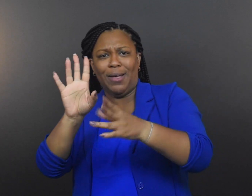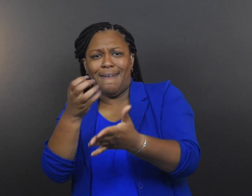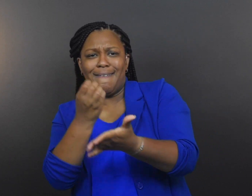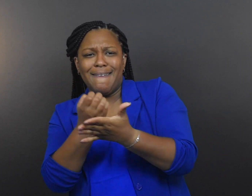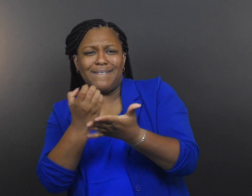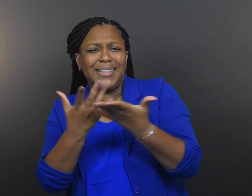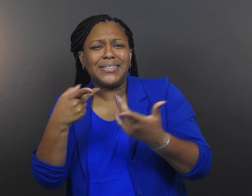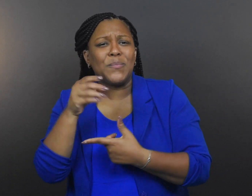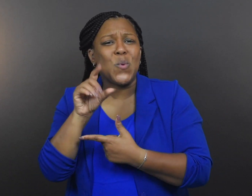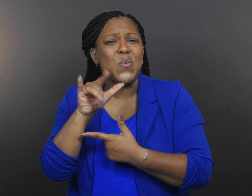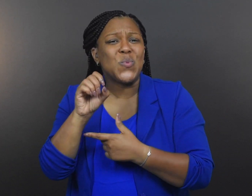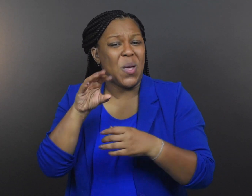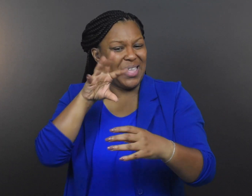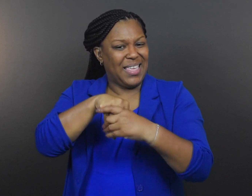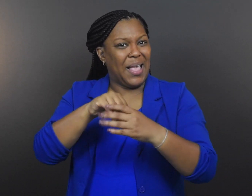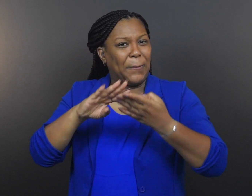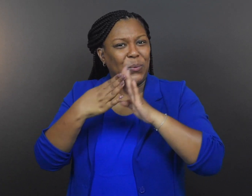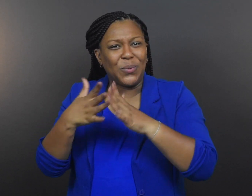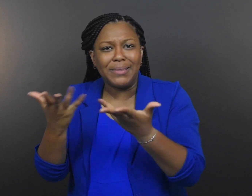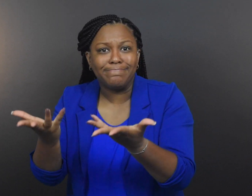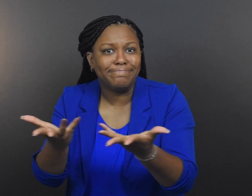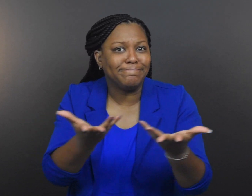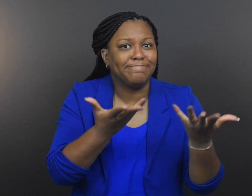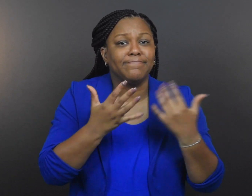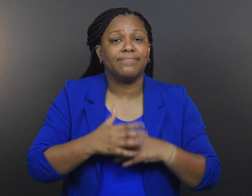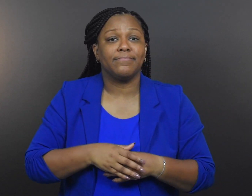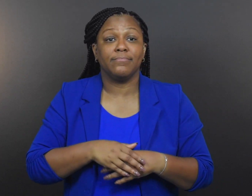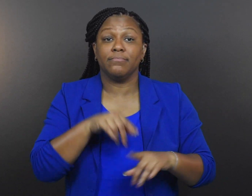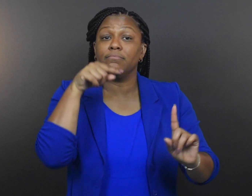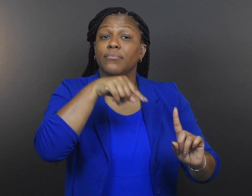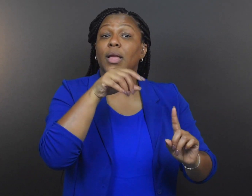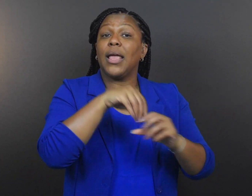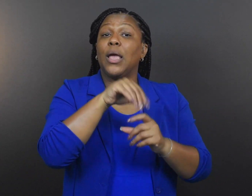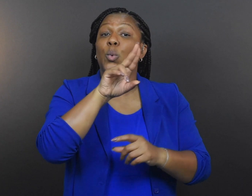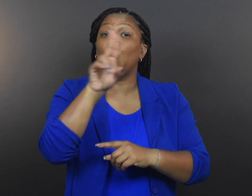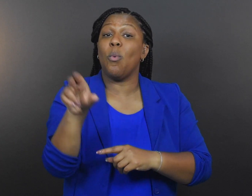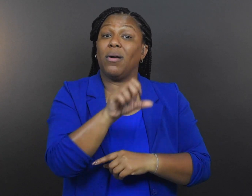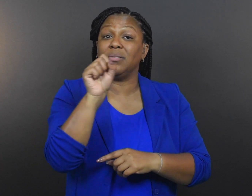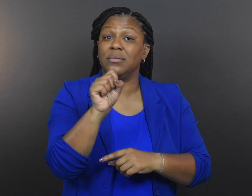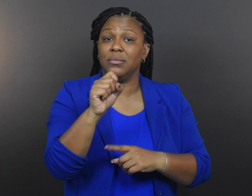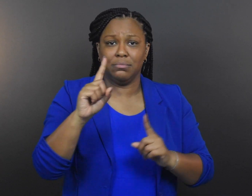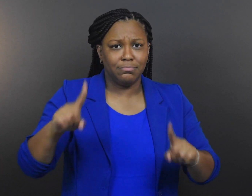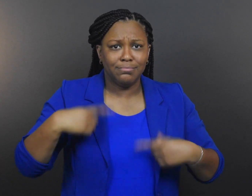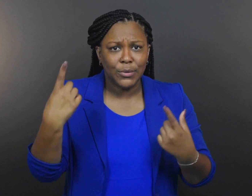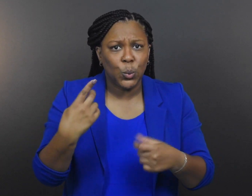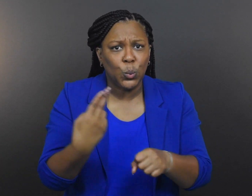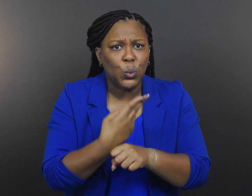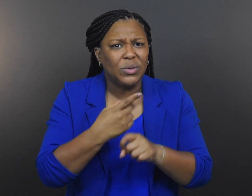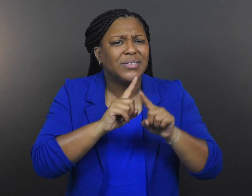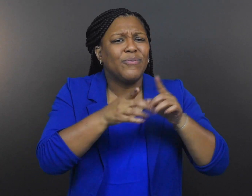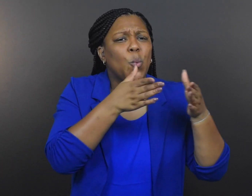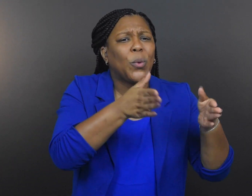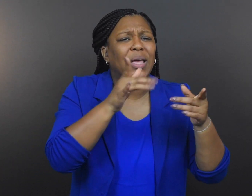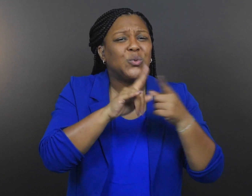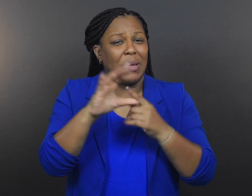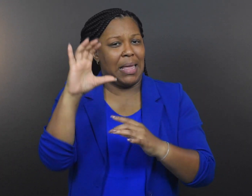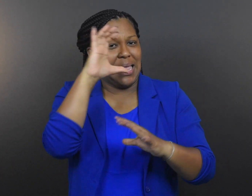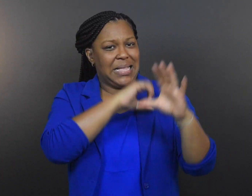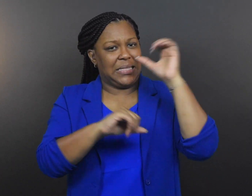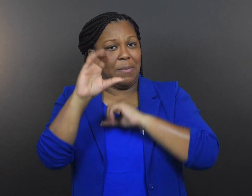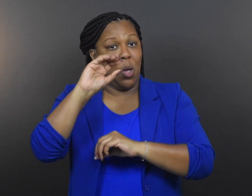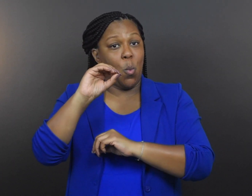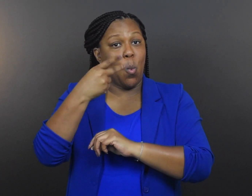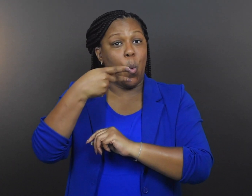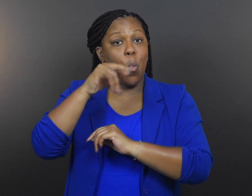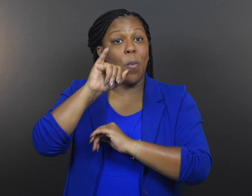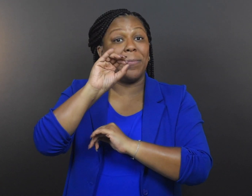of polio in a community. In the United States, it’s been used as a way to estimate opioid drug